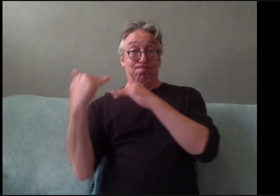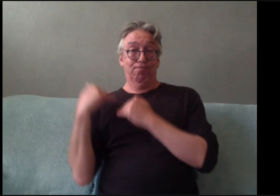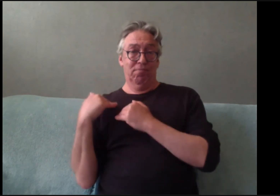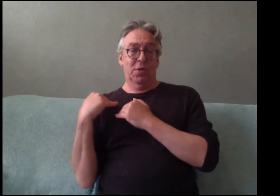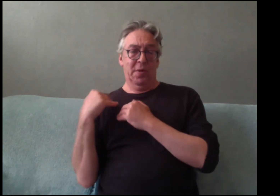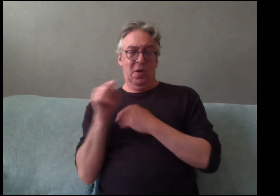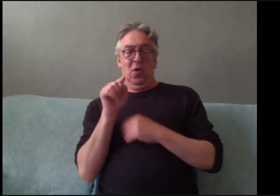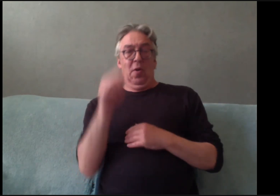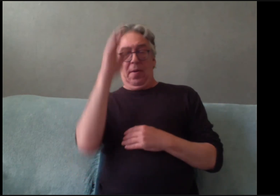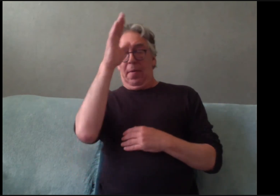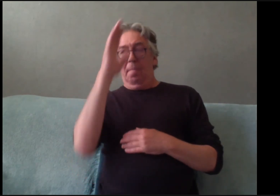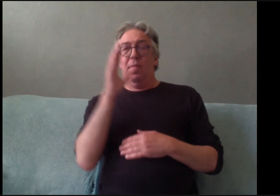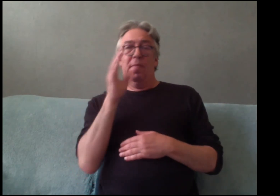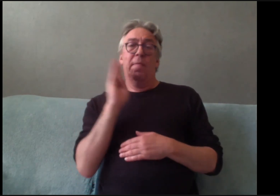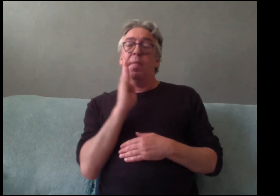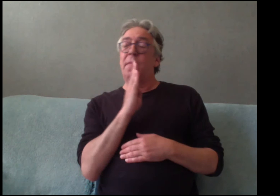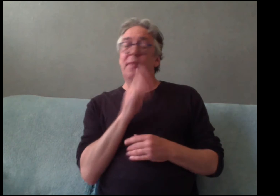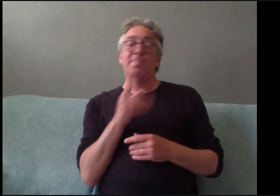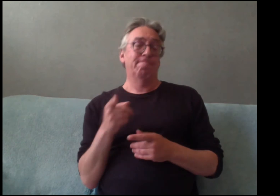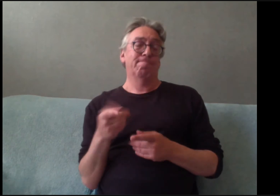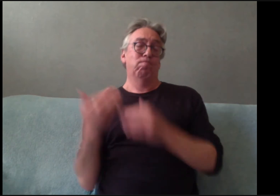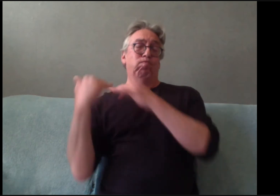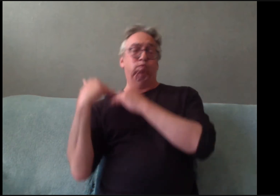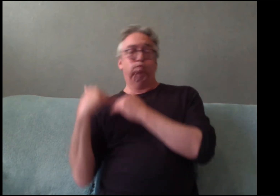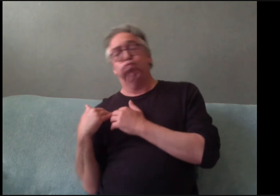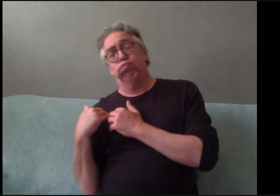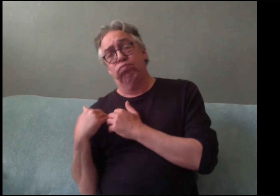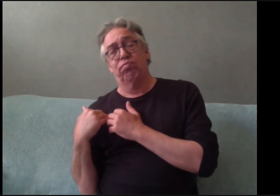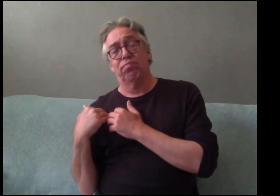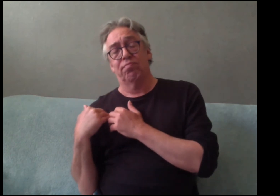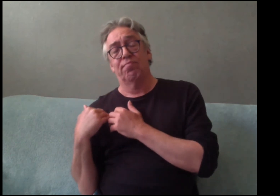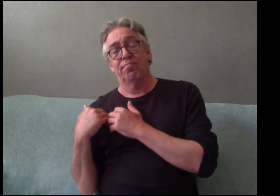The media, for example, here in Belgium, has reported